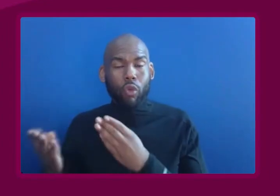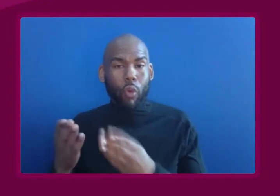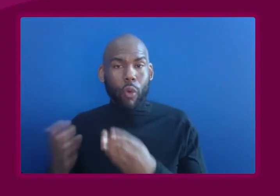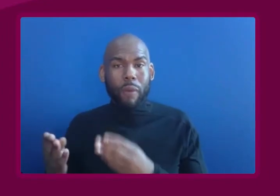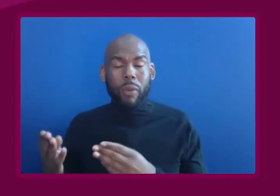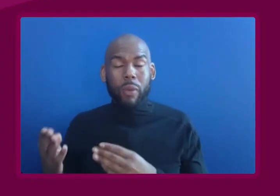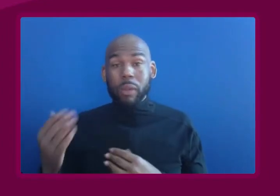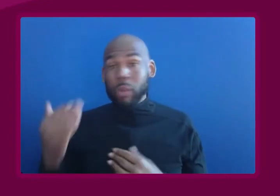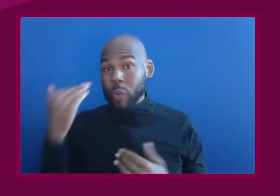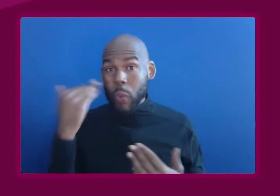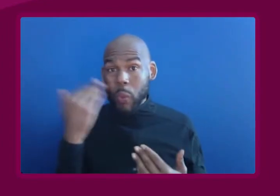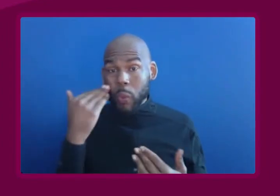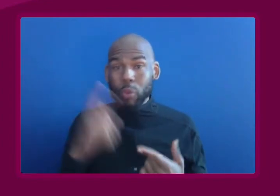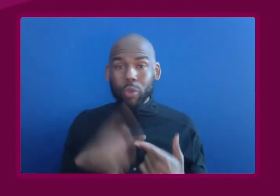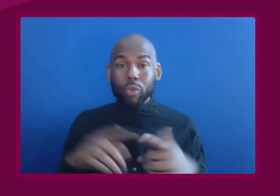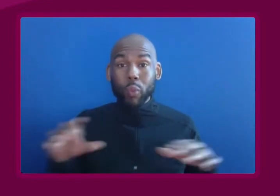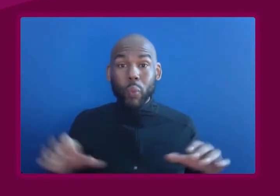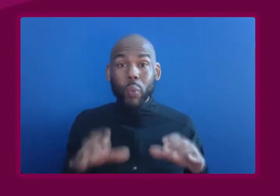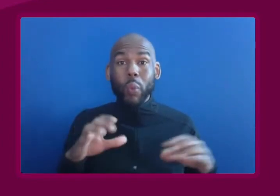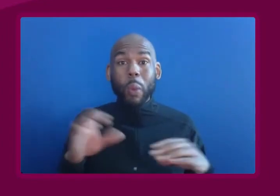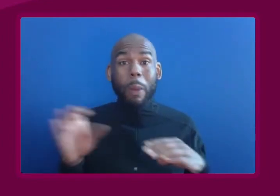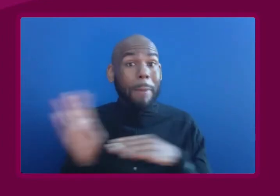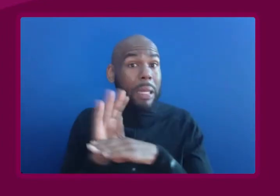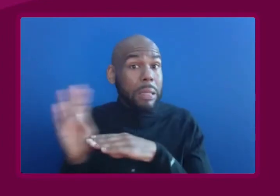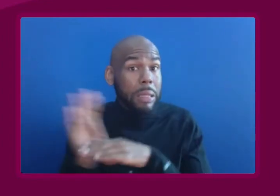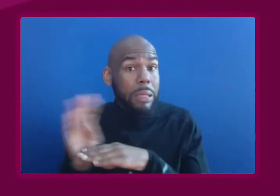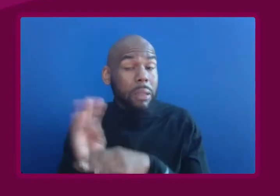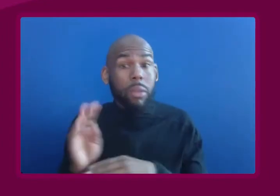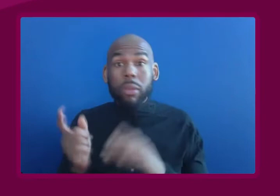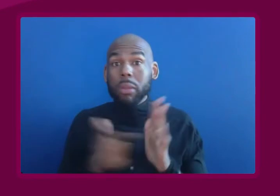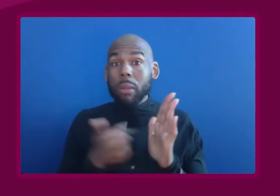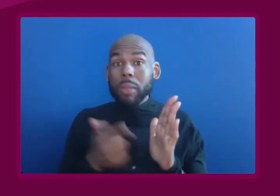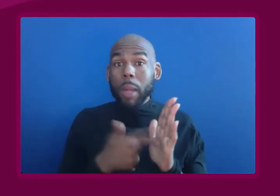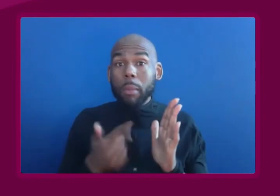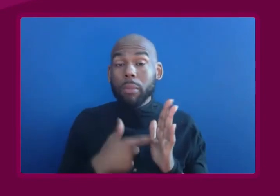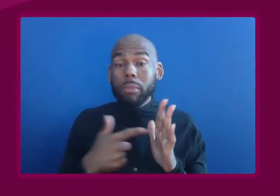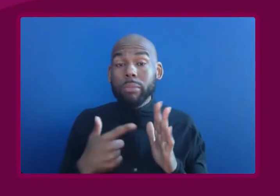to conduct business and sometimes communicate.